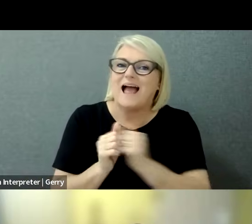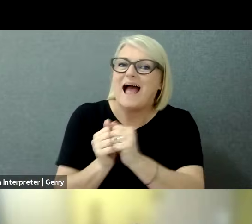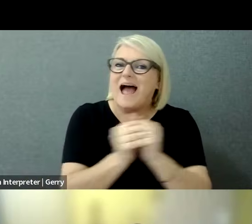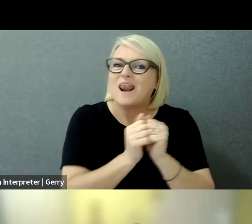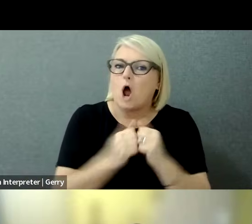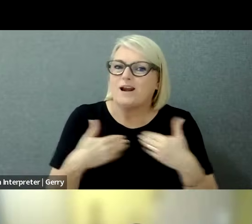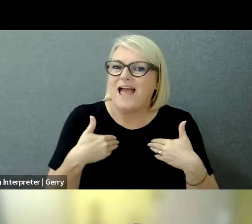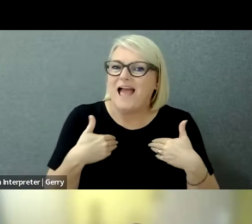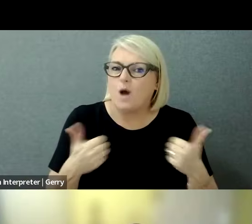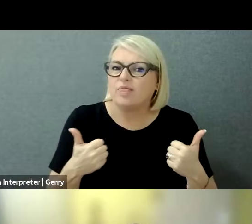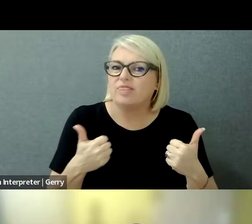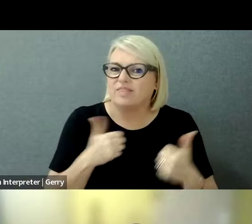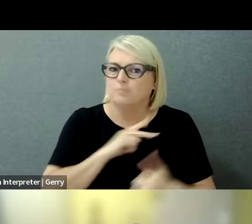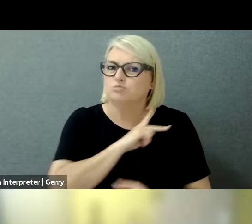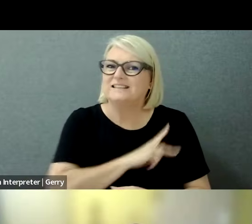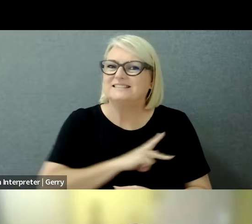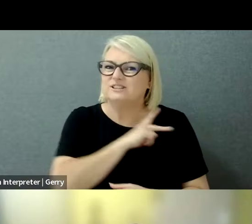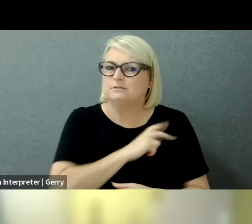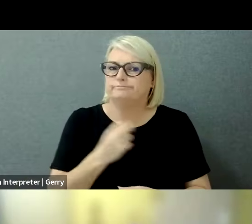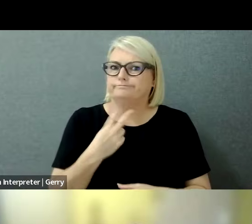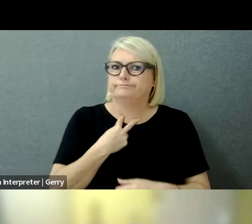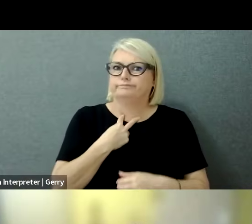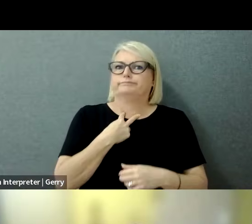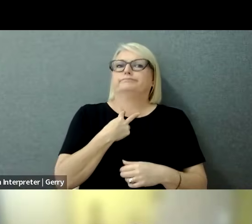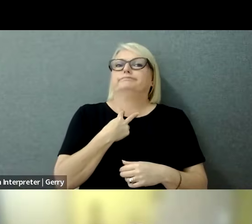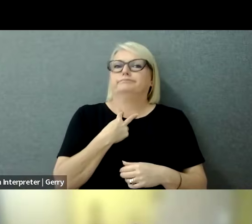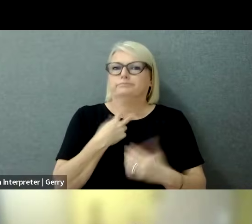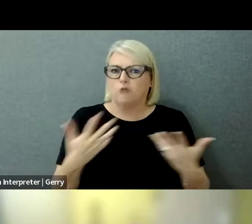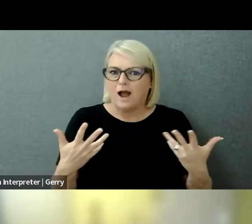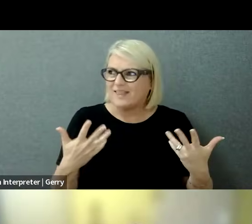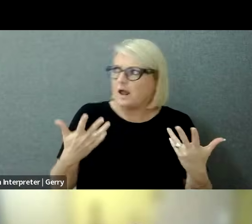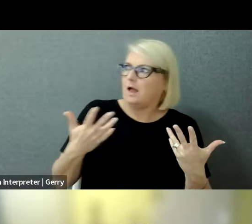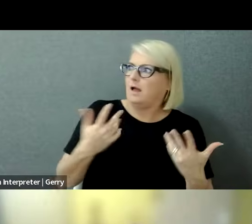services that really invest in this and then kind of allows others to free ride over here. You know,